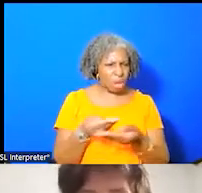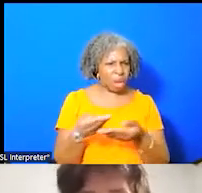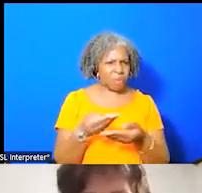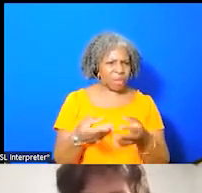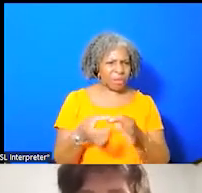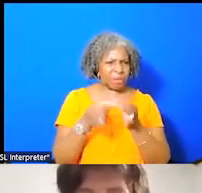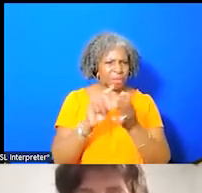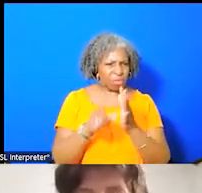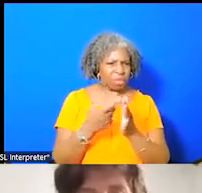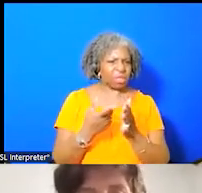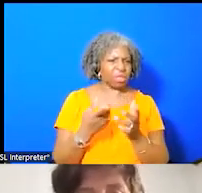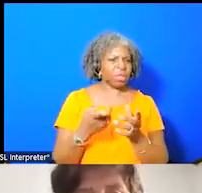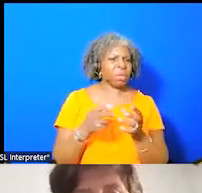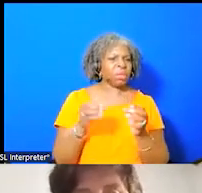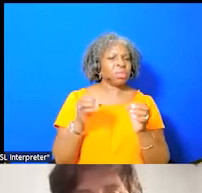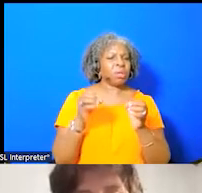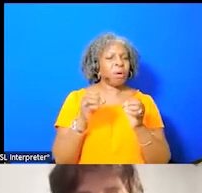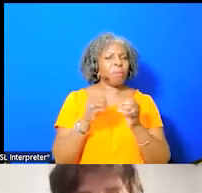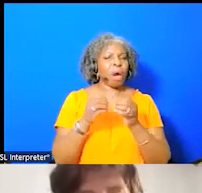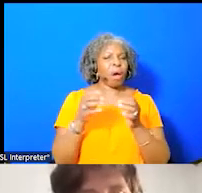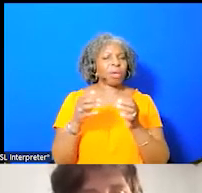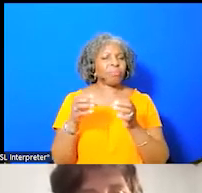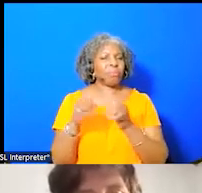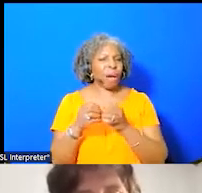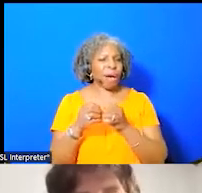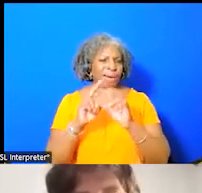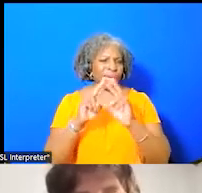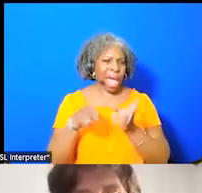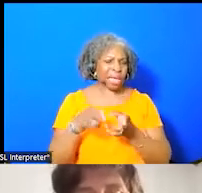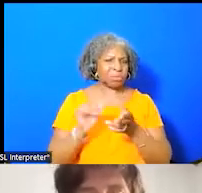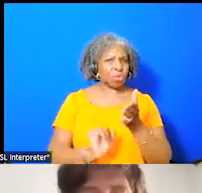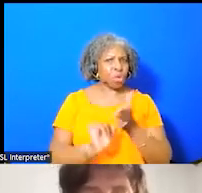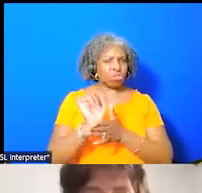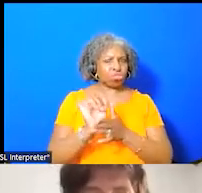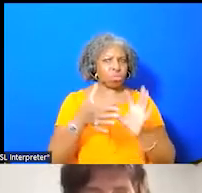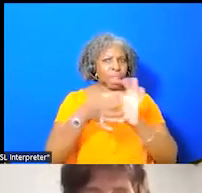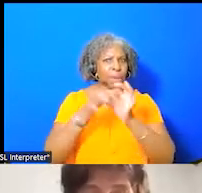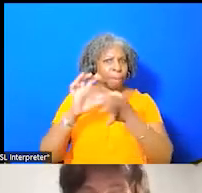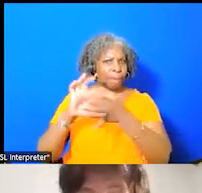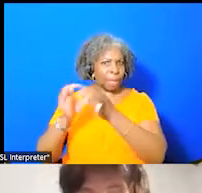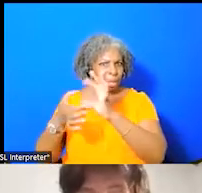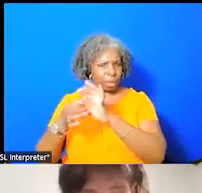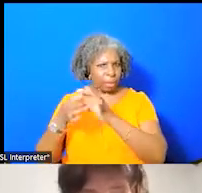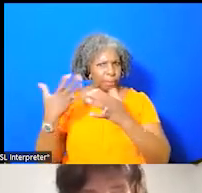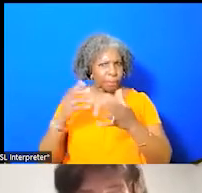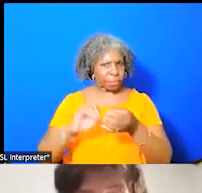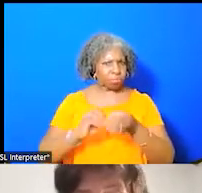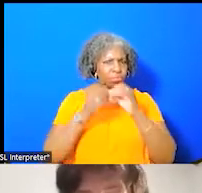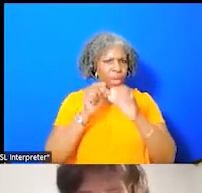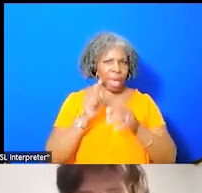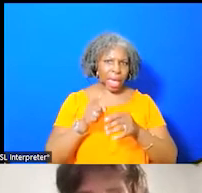or the visual of the ‘Barking Bathhouse’ that we did for the cultural Olympics. And we were given a bunch of money to do the project.